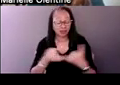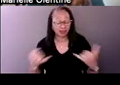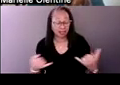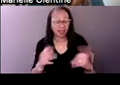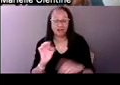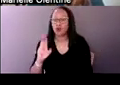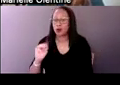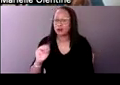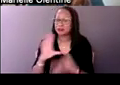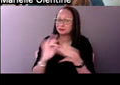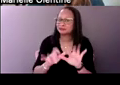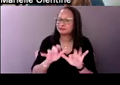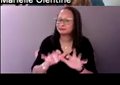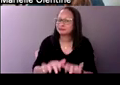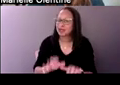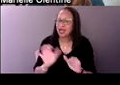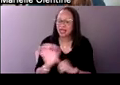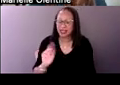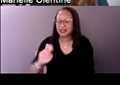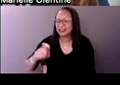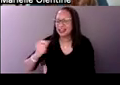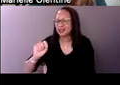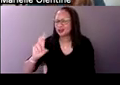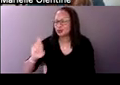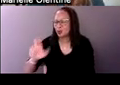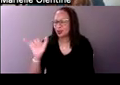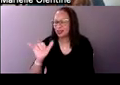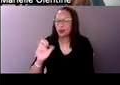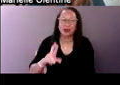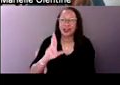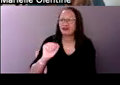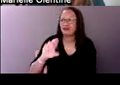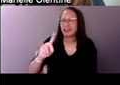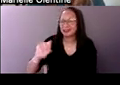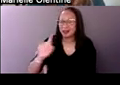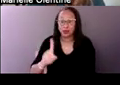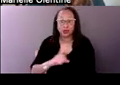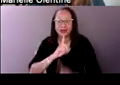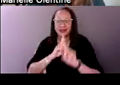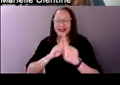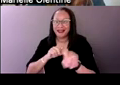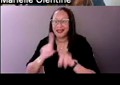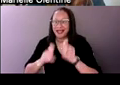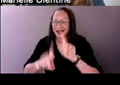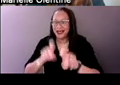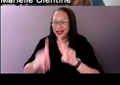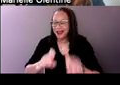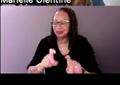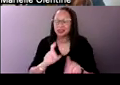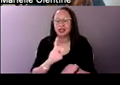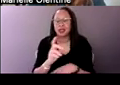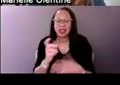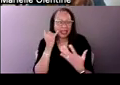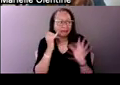So the way that we think about this is by identifying